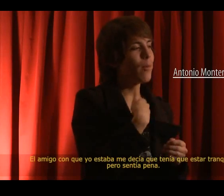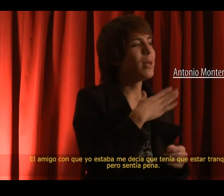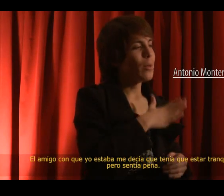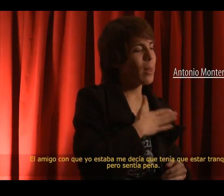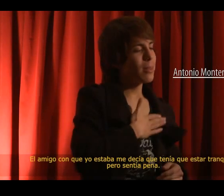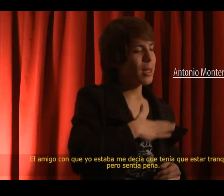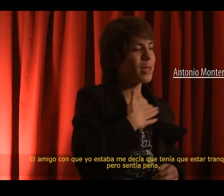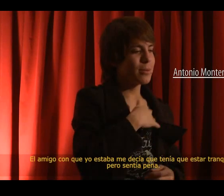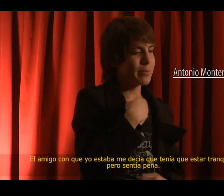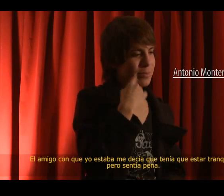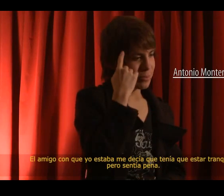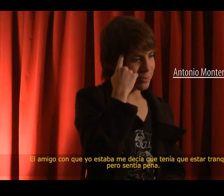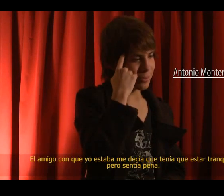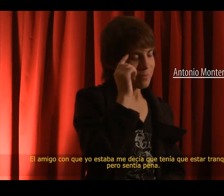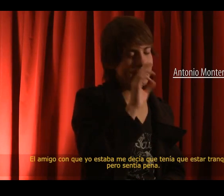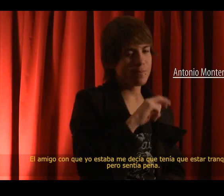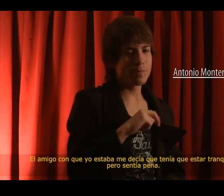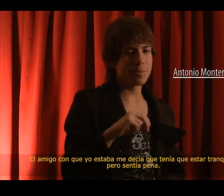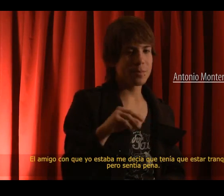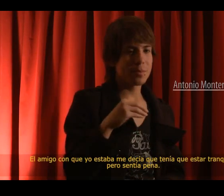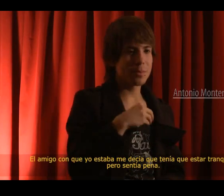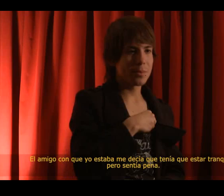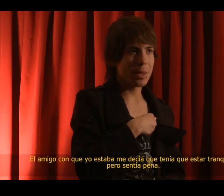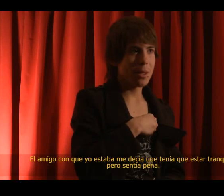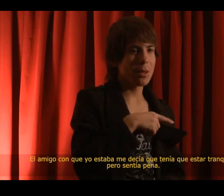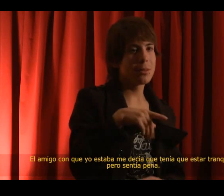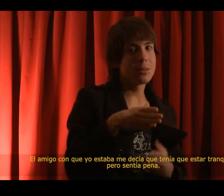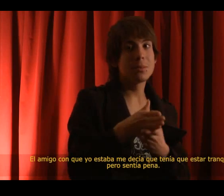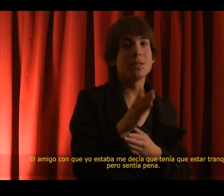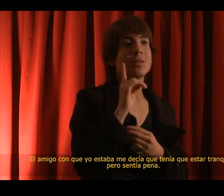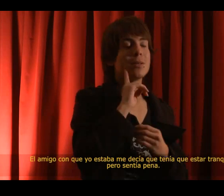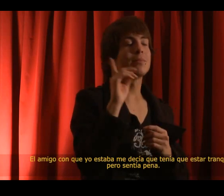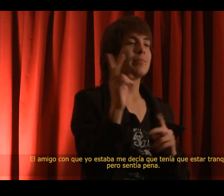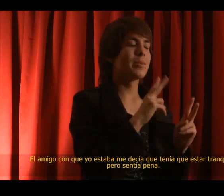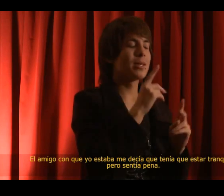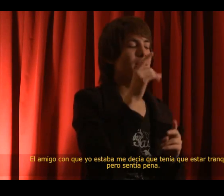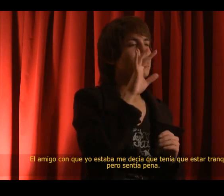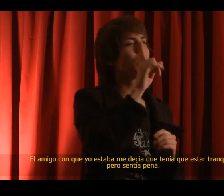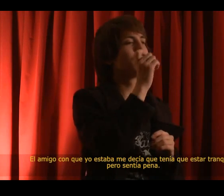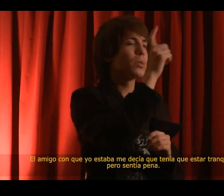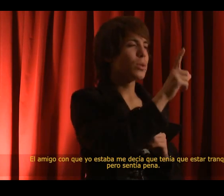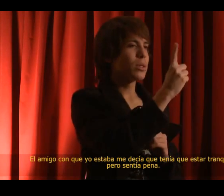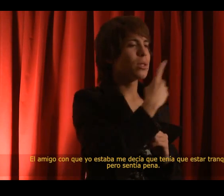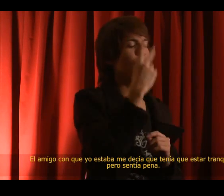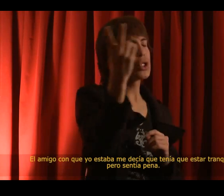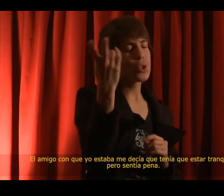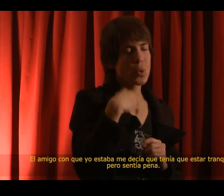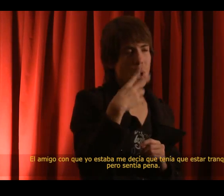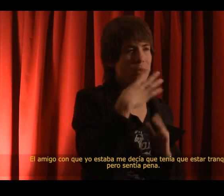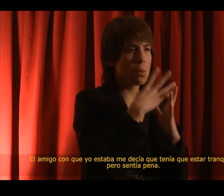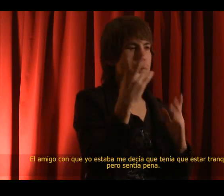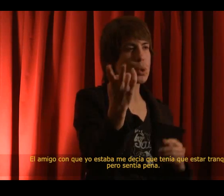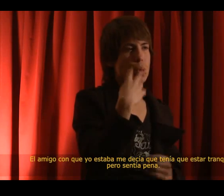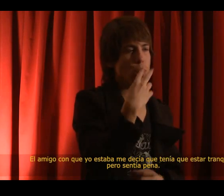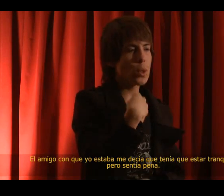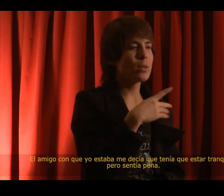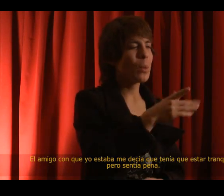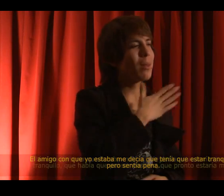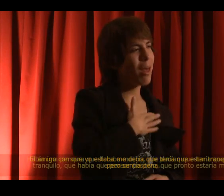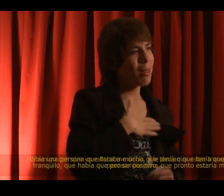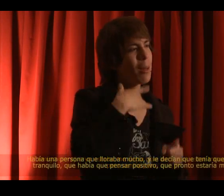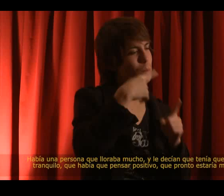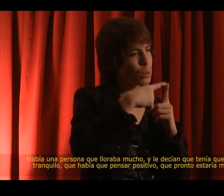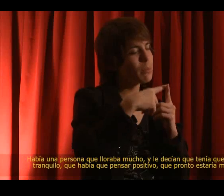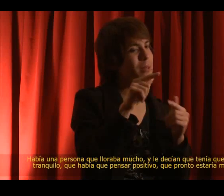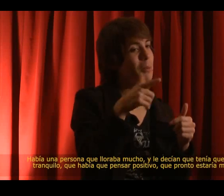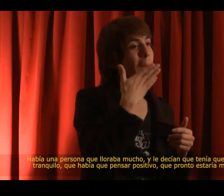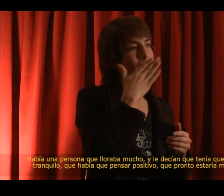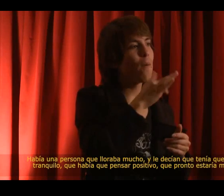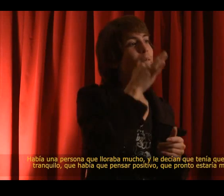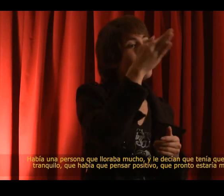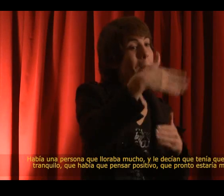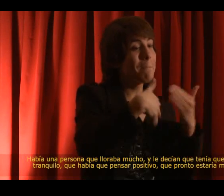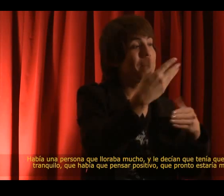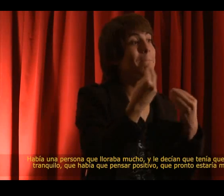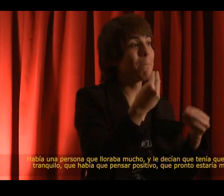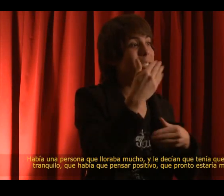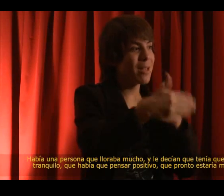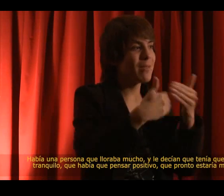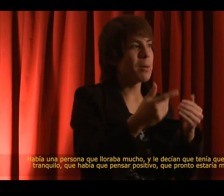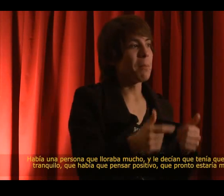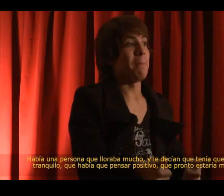The friend I was with told me that I had to calm down but I could not stop feeling sad.